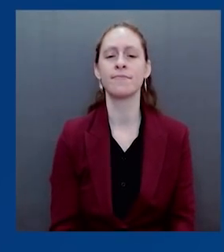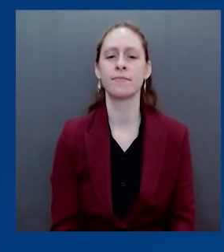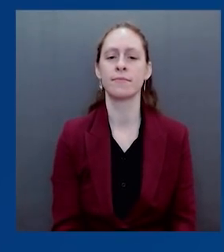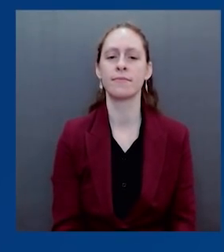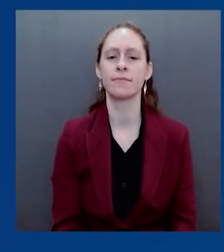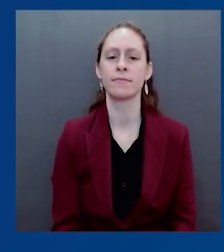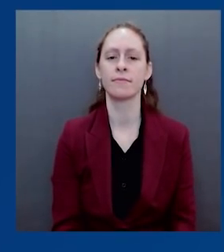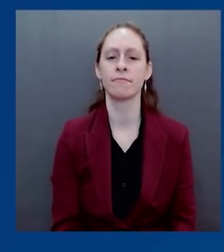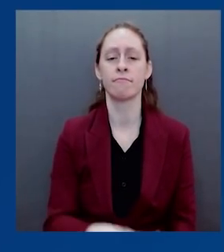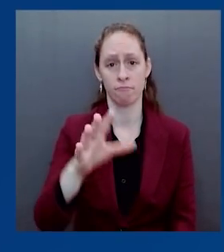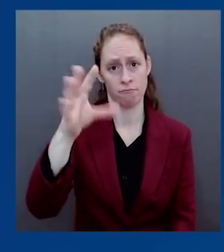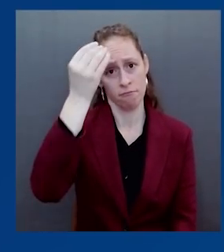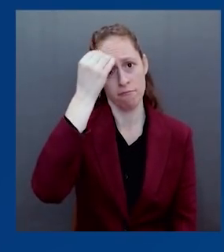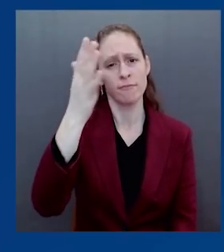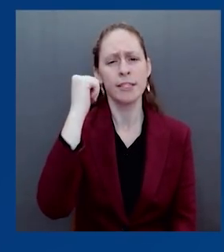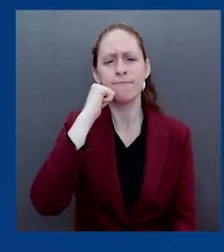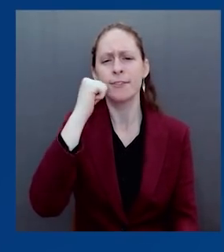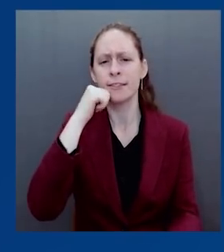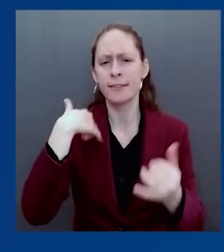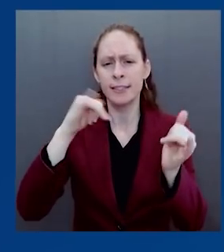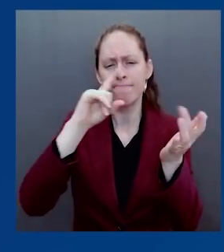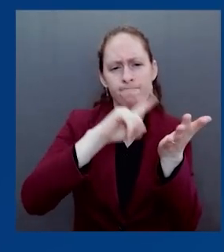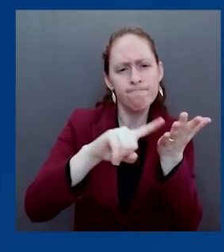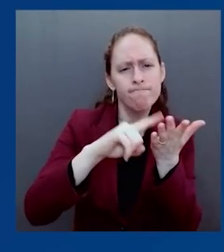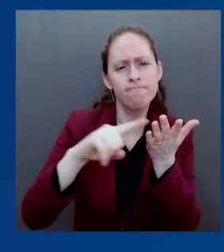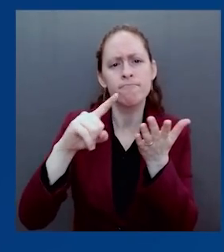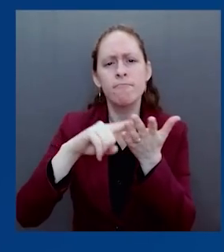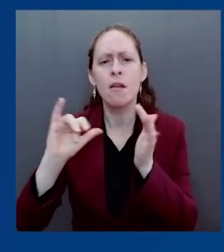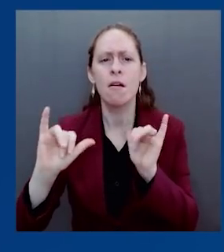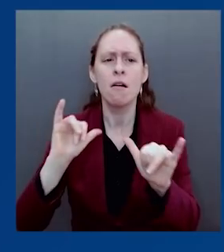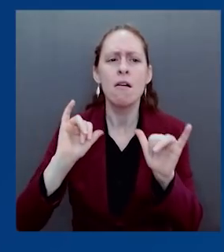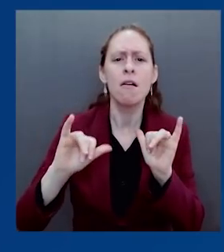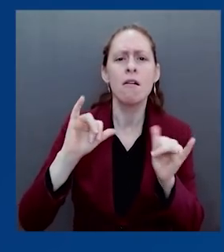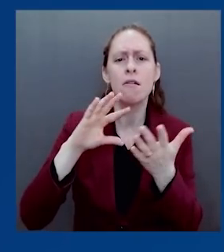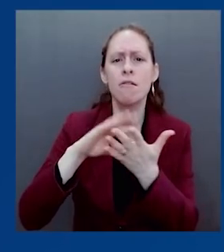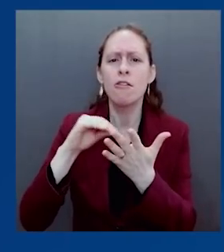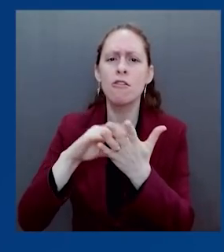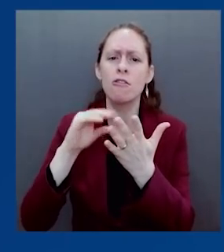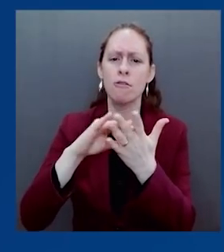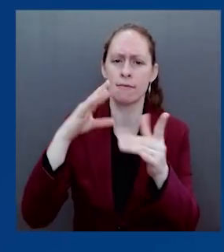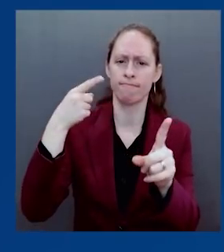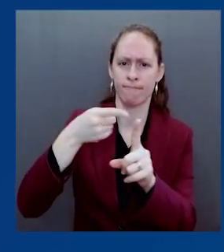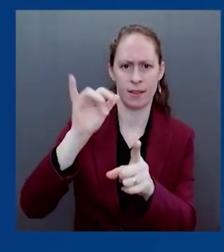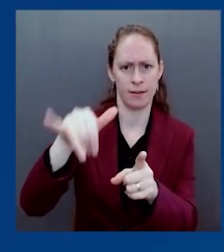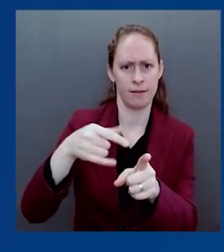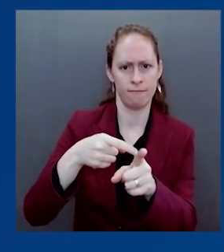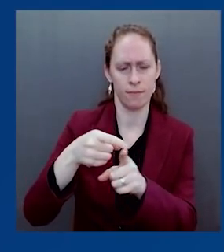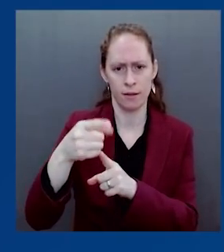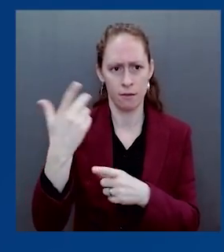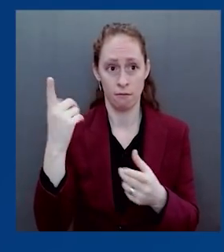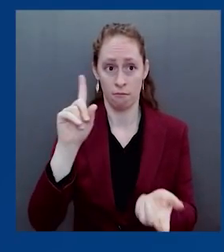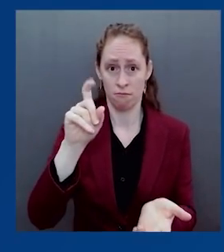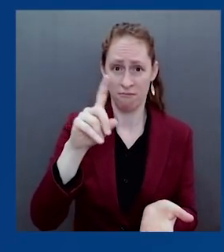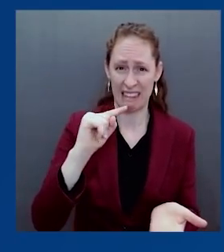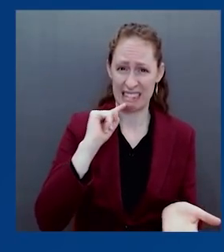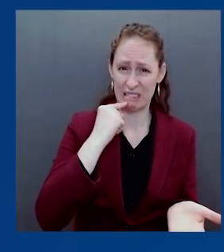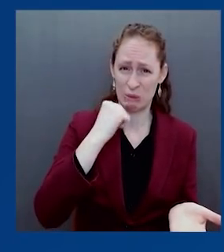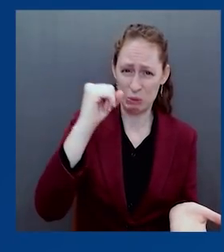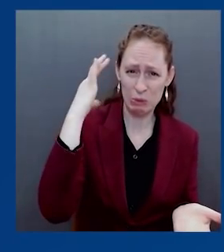including the severity of disease caused by this variant. Just yesterday, a preprint study of daser [sic] from --